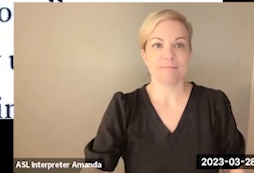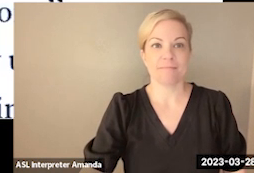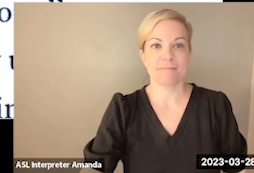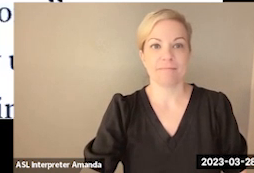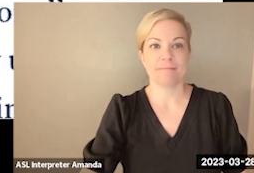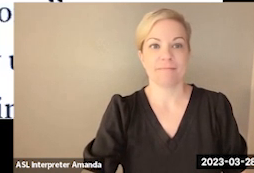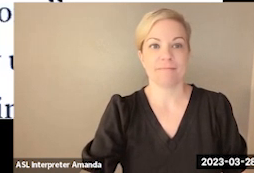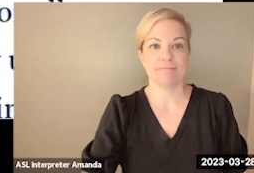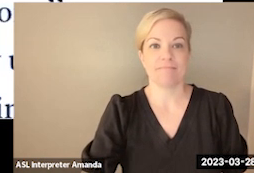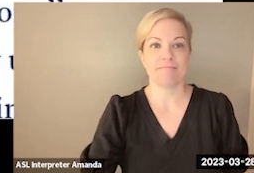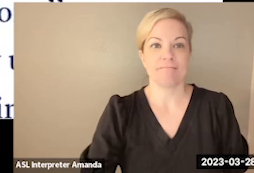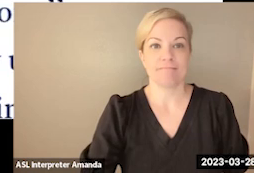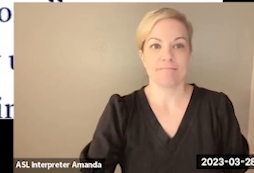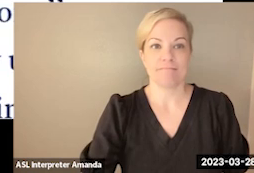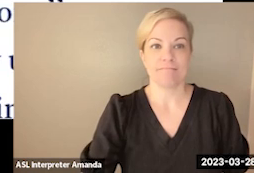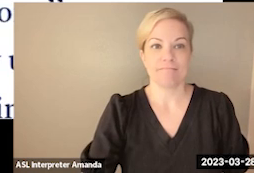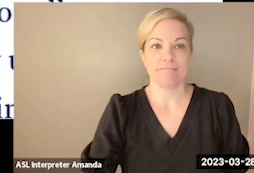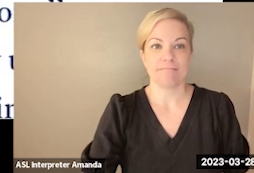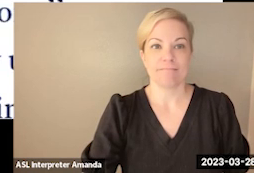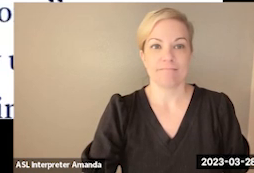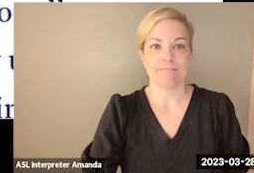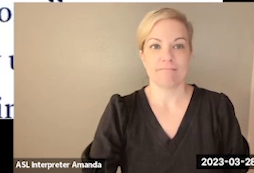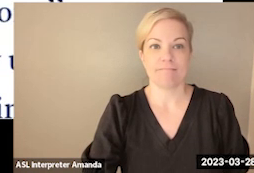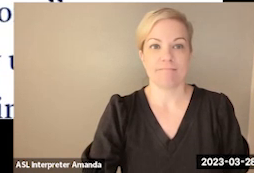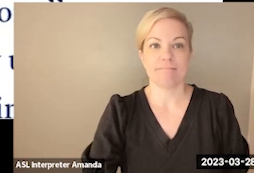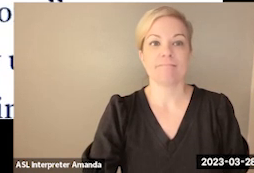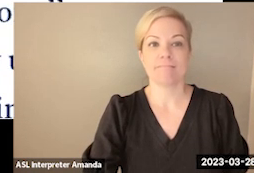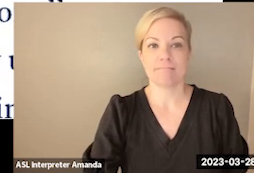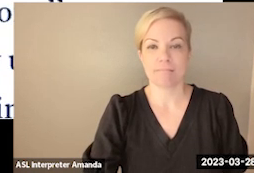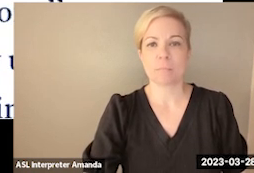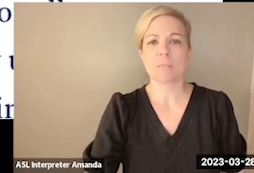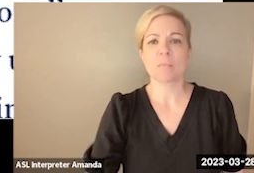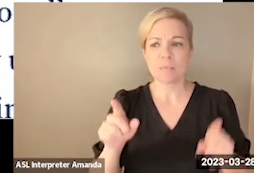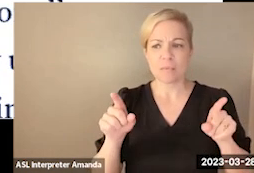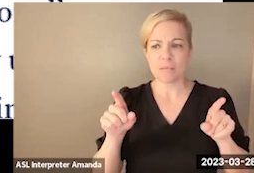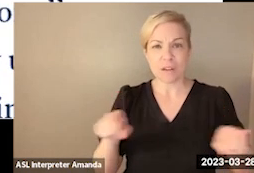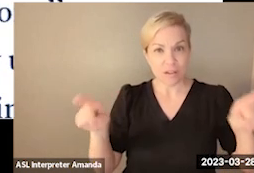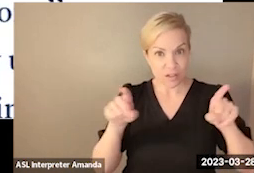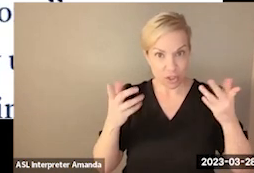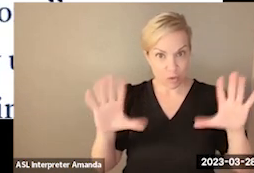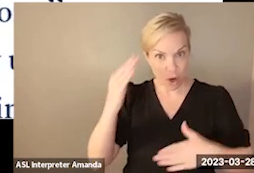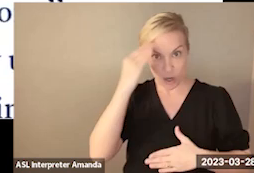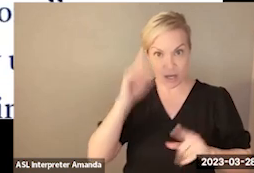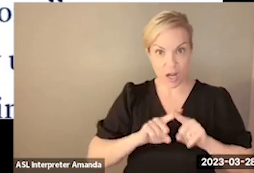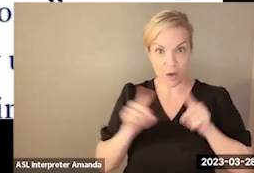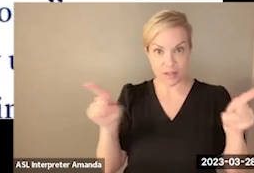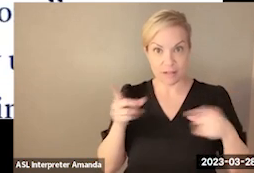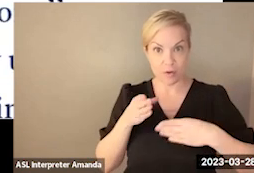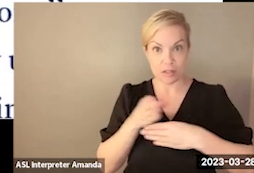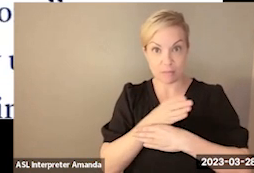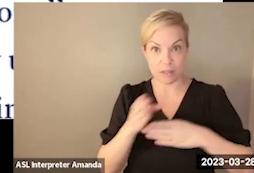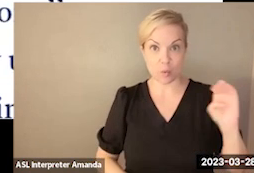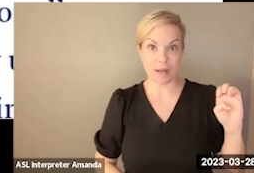Debbie Stine, Science & Technology Policy Academy: So you know I sort of talked about this. So did you guys already know this difference between equity and equality.